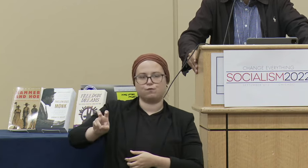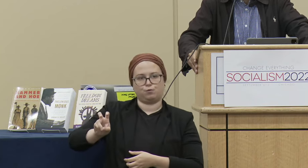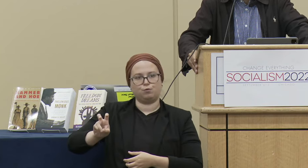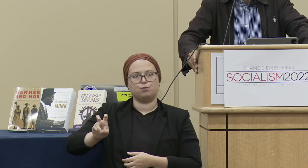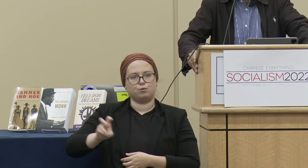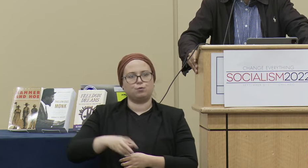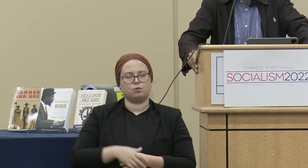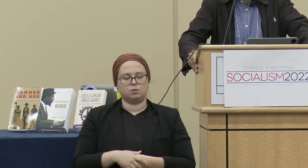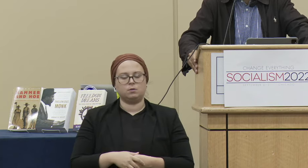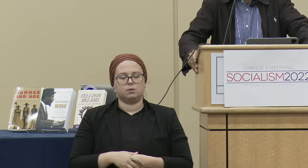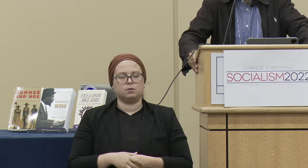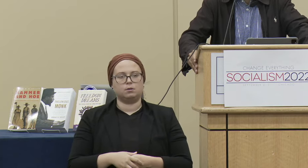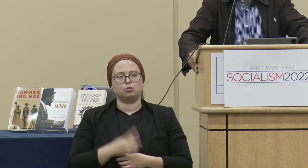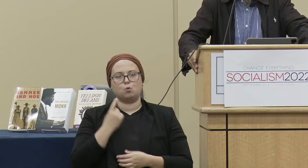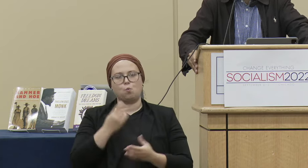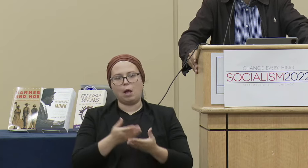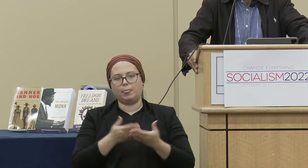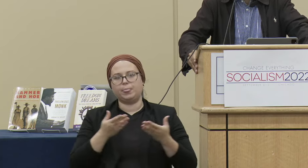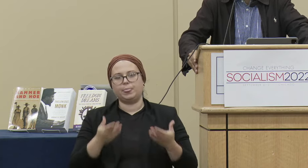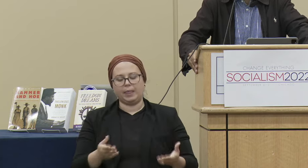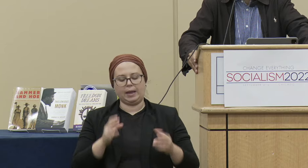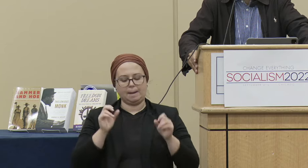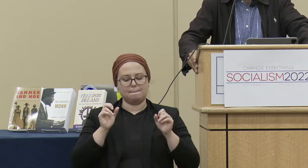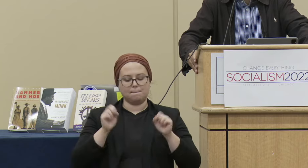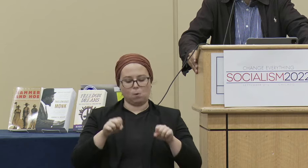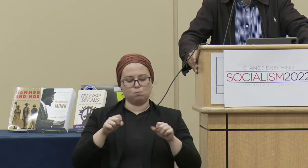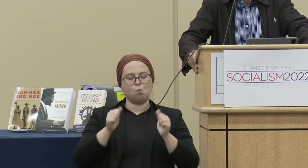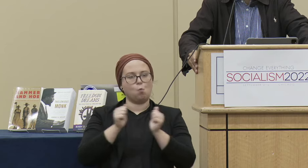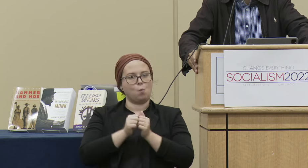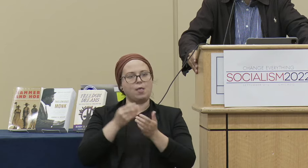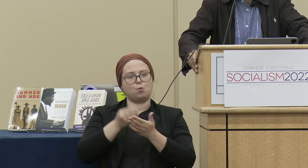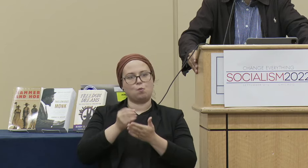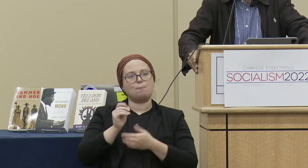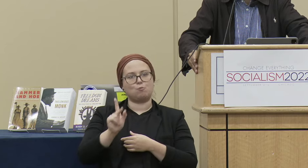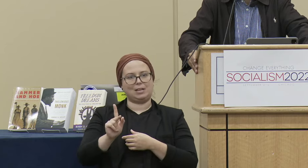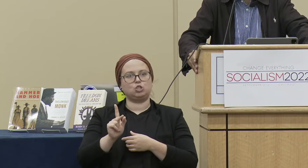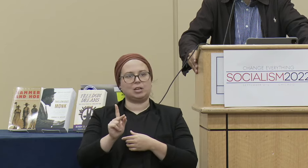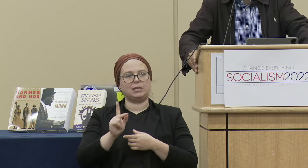massive capital transfer, you know. One of the things that's